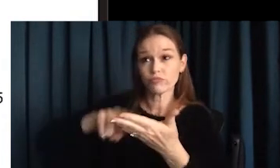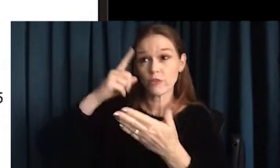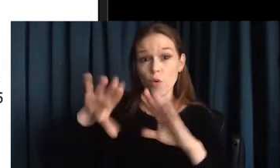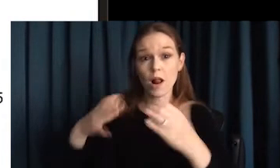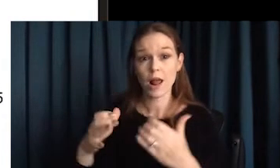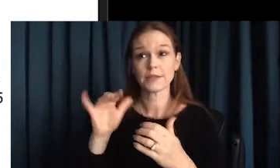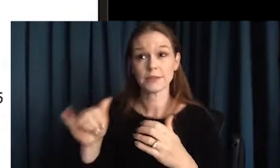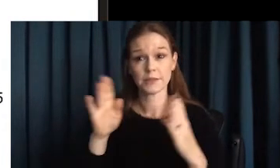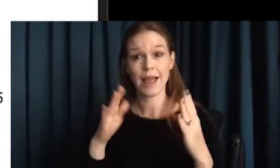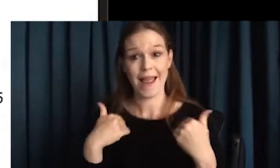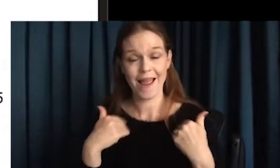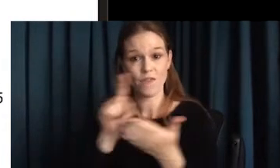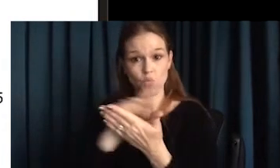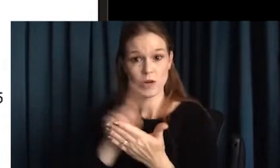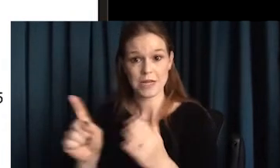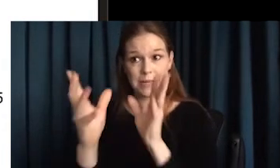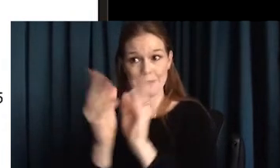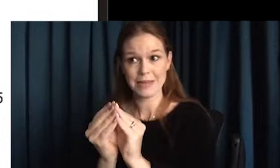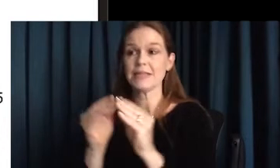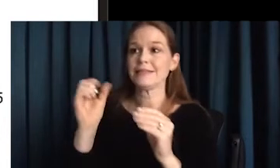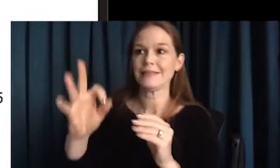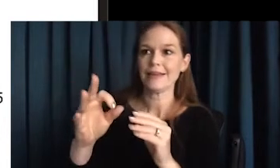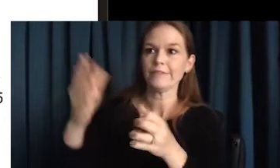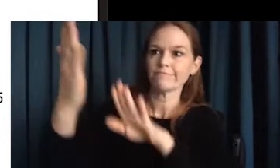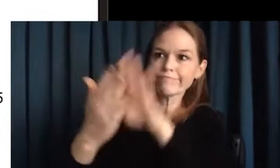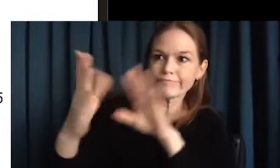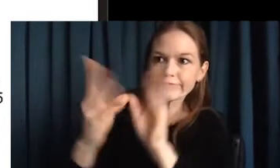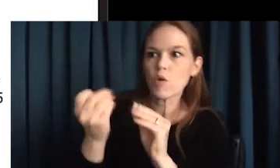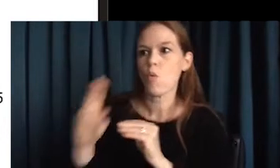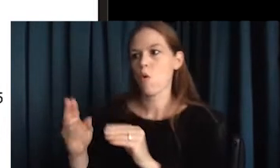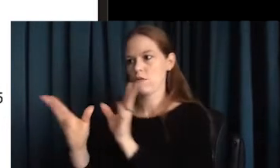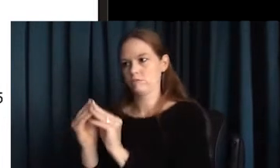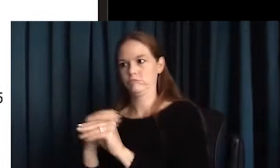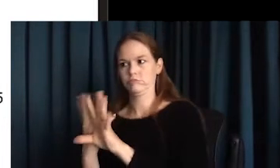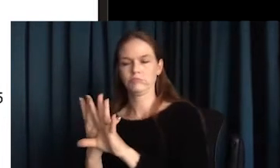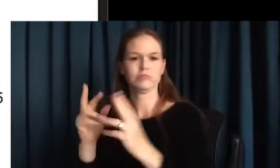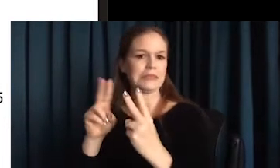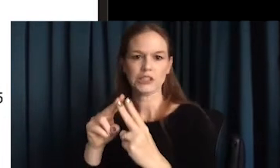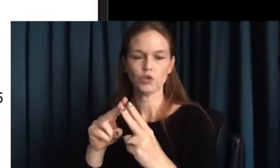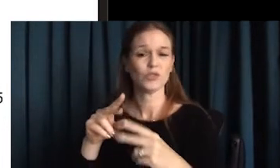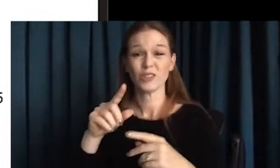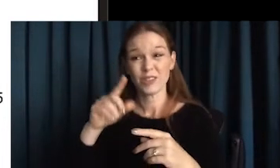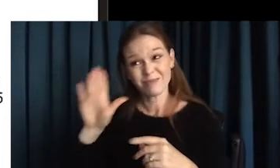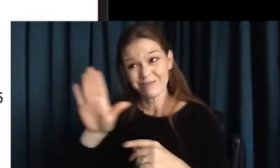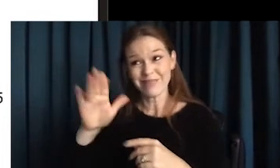Whether or not it's online or on Canvas. If you have things in life that conflict with the times that the class is, that's probably not the best place